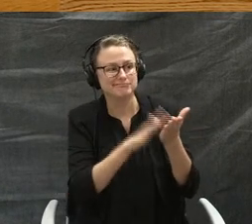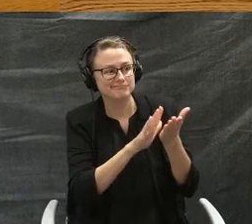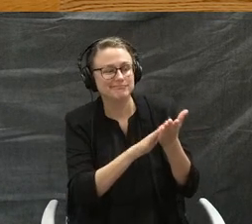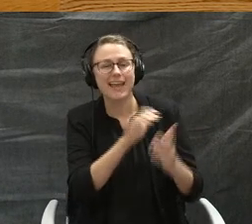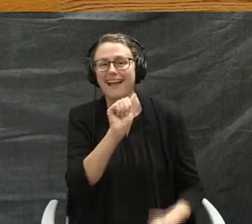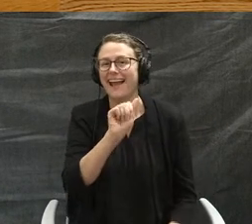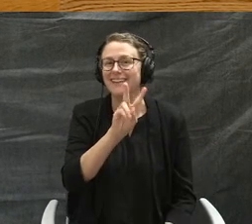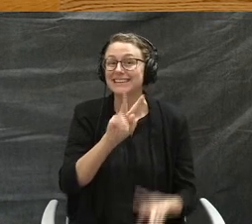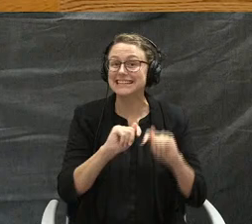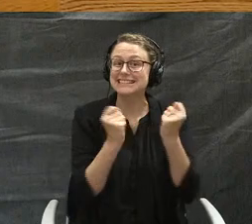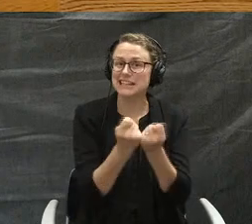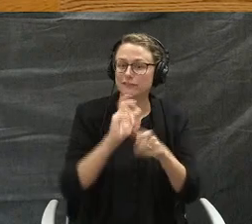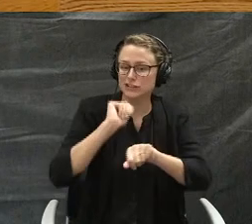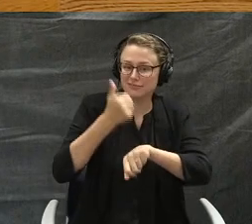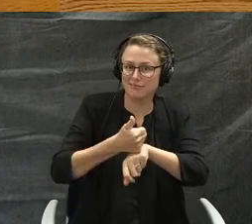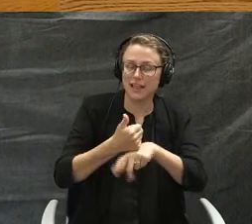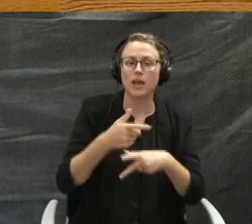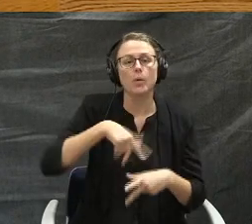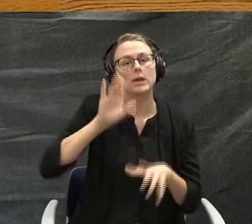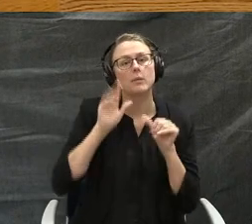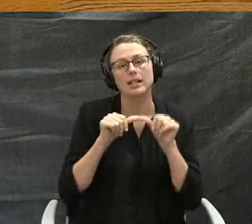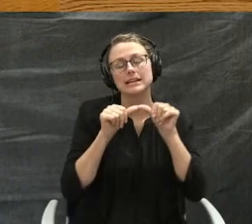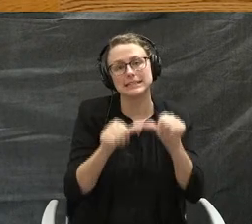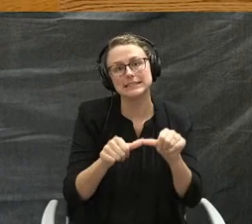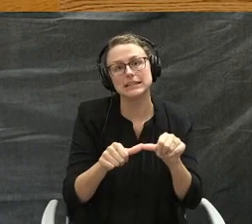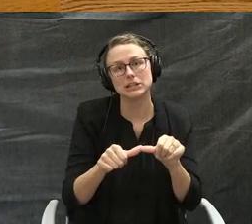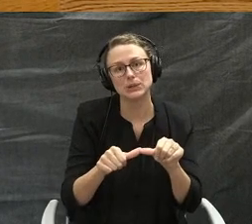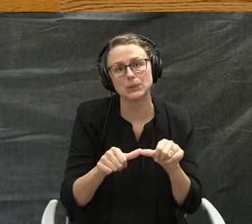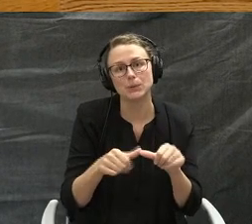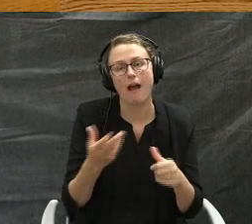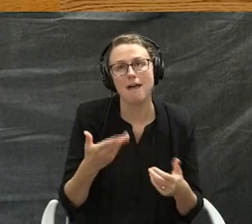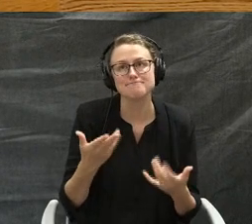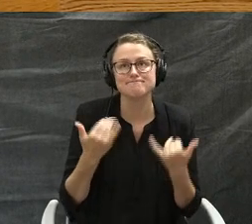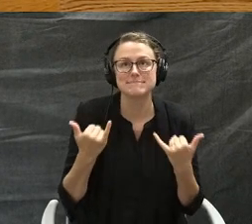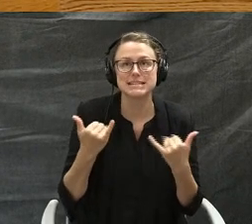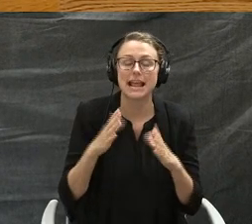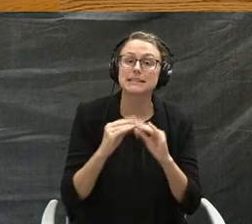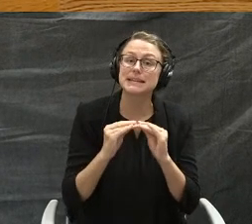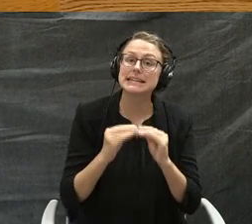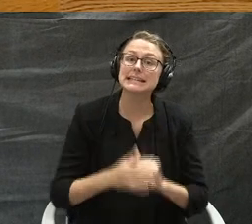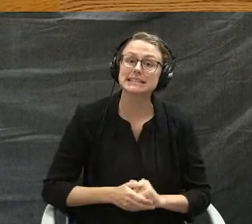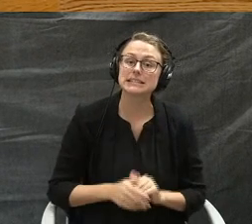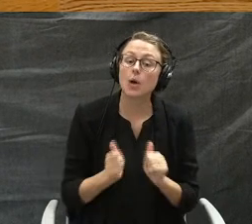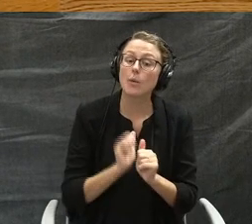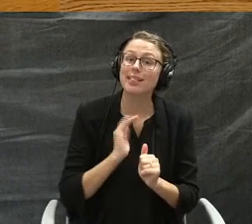an we're going to continue. Today's meeting with our community comments. We wanted to